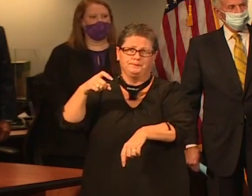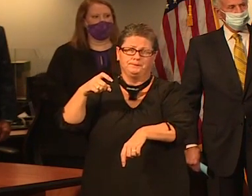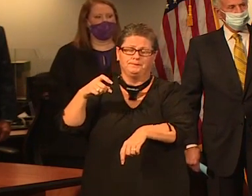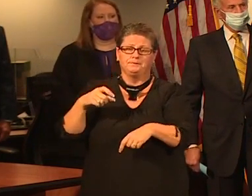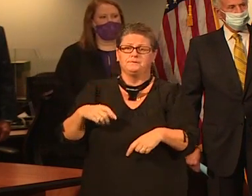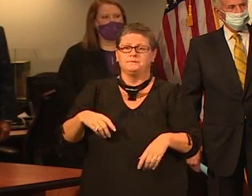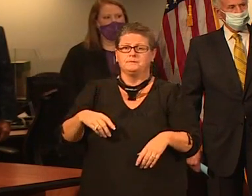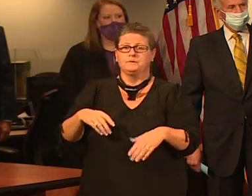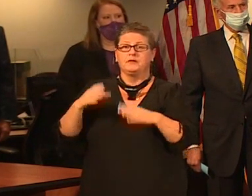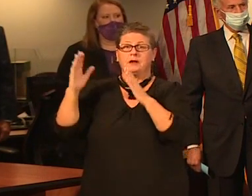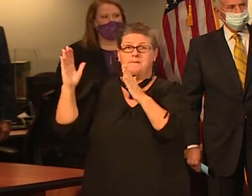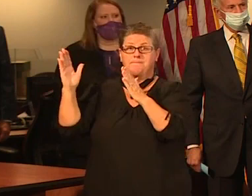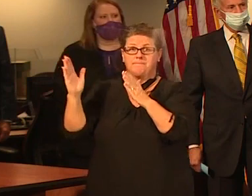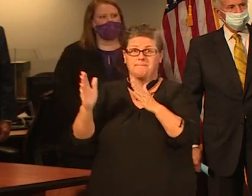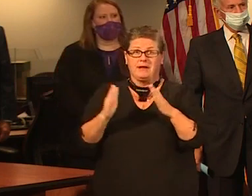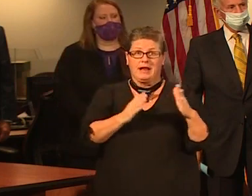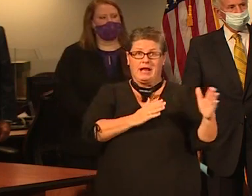OUR STATE WHEN IT BECOMES AVAILABLE.